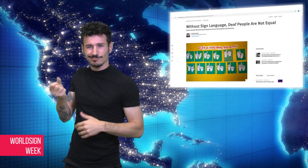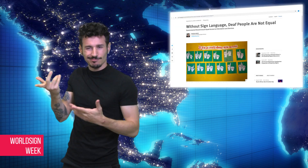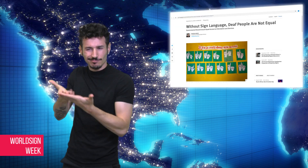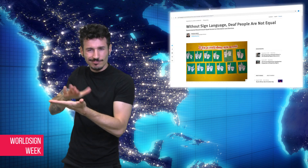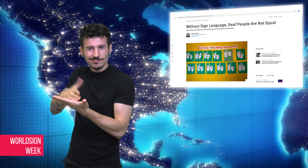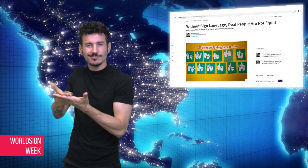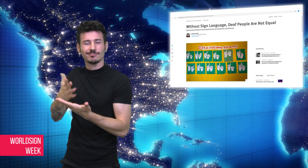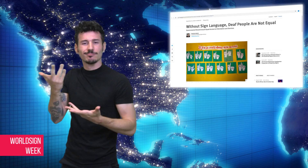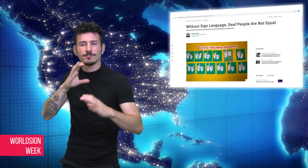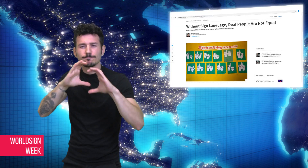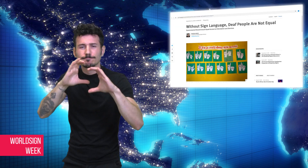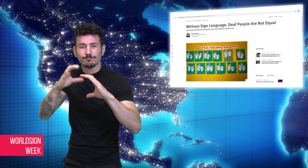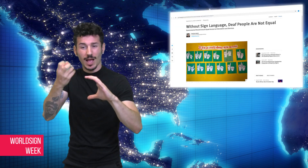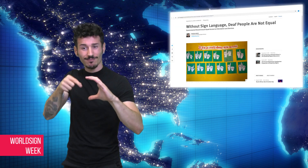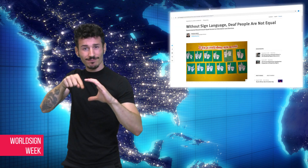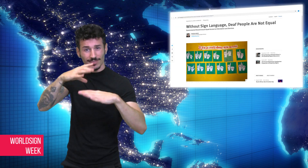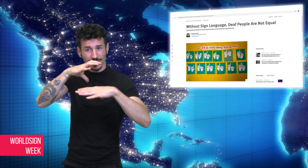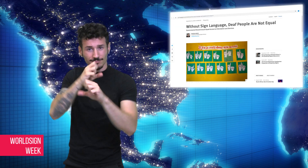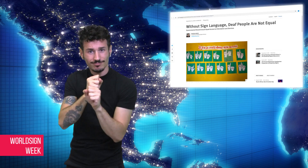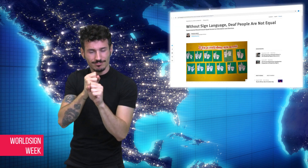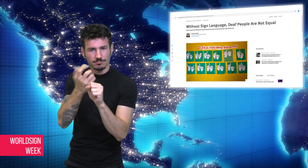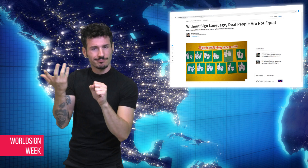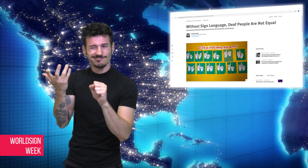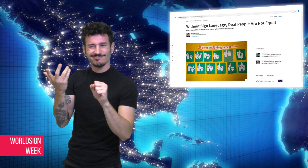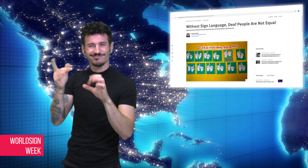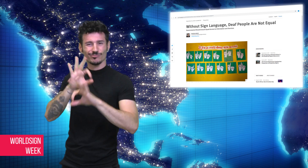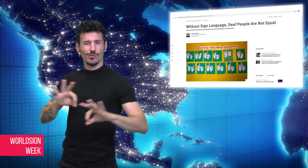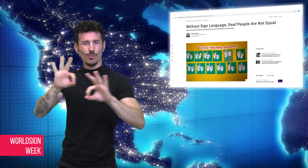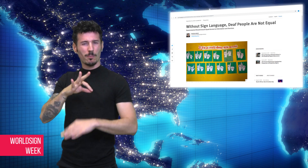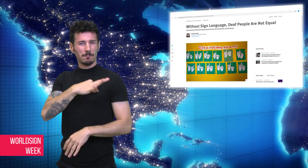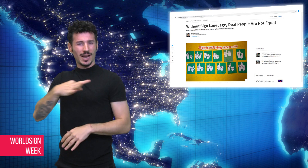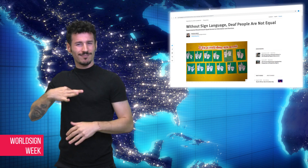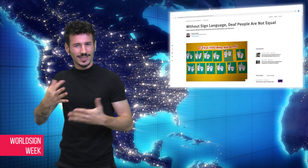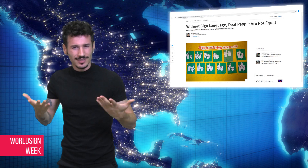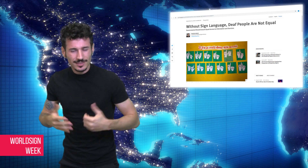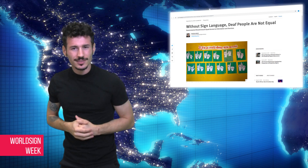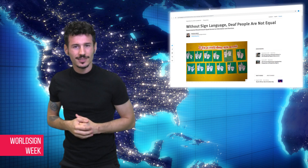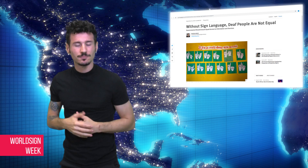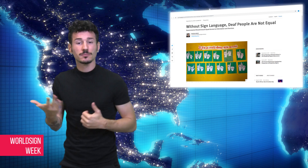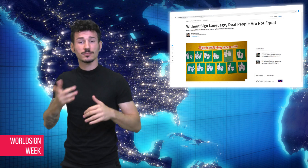barriers to communication in health care and court